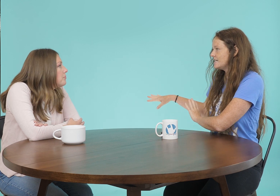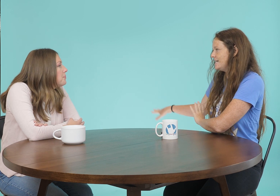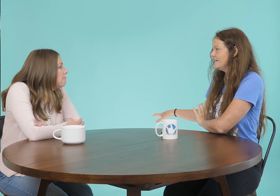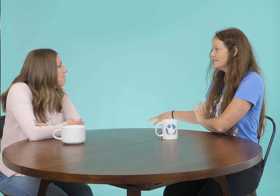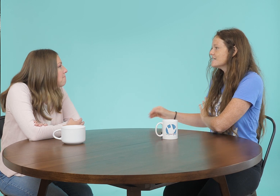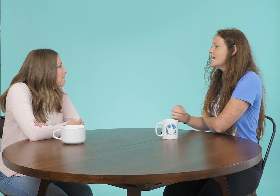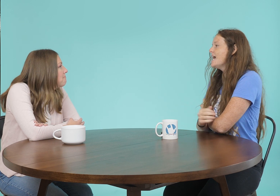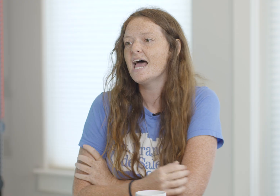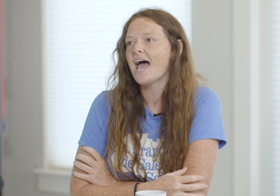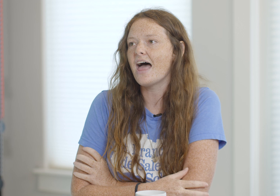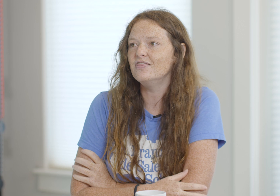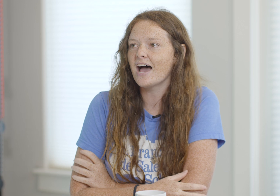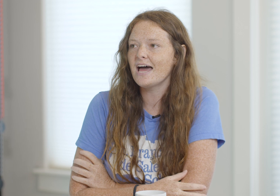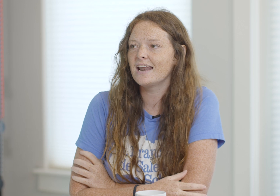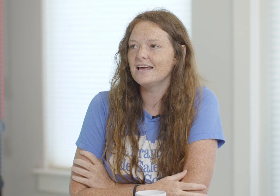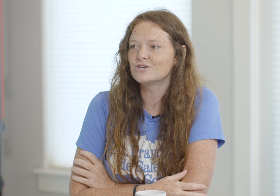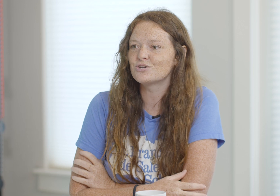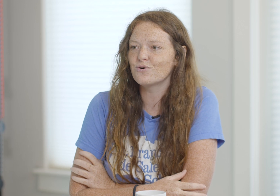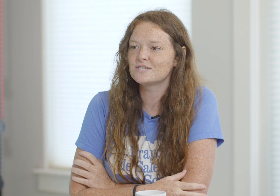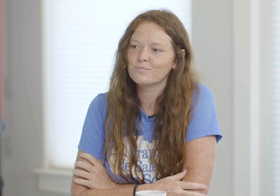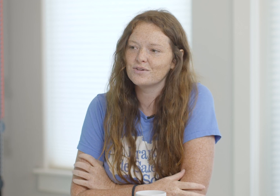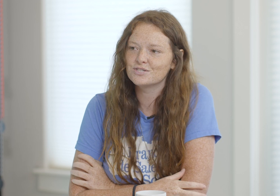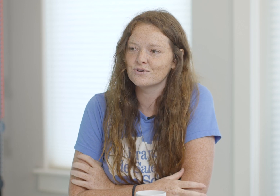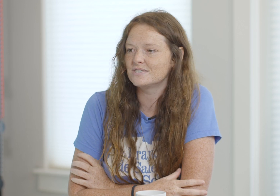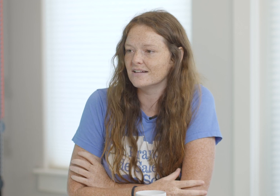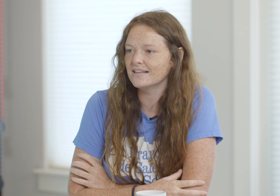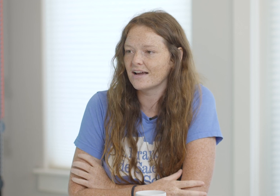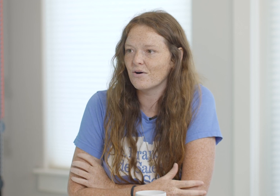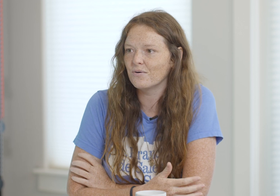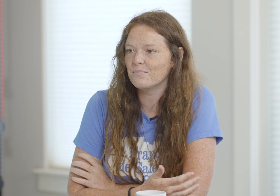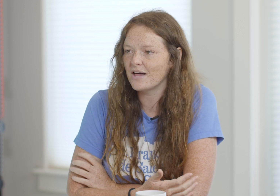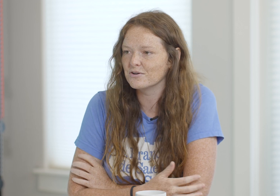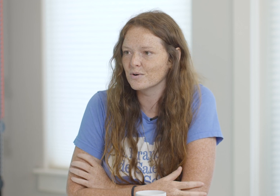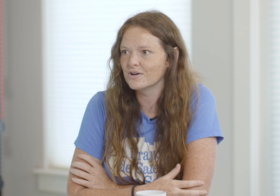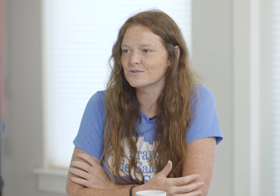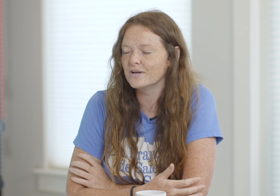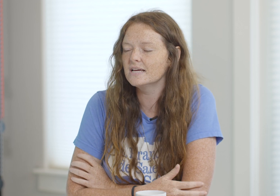that he needs and is so simple and so silly, like, oh, a bathroom or a toilet.